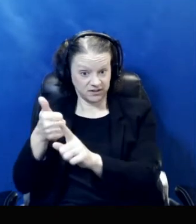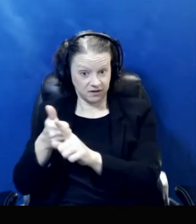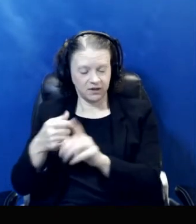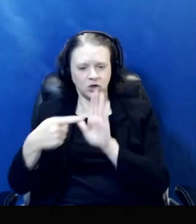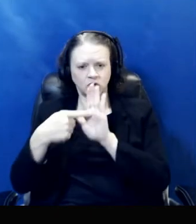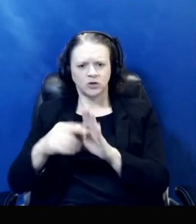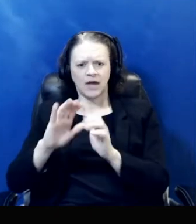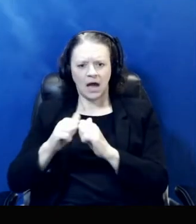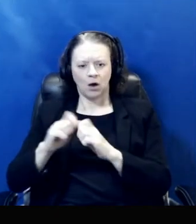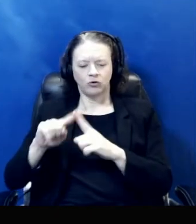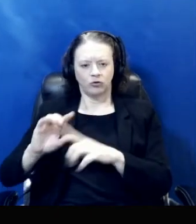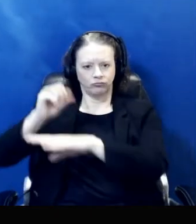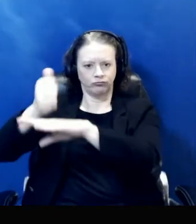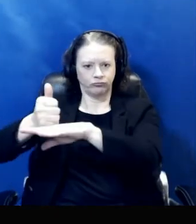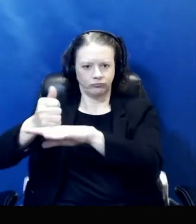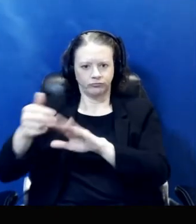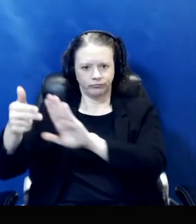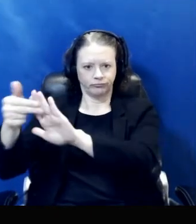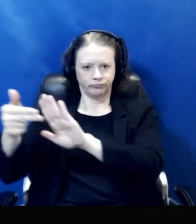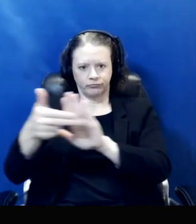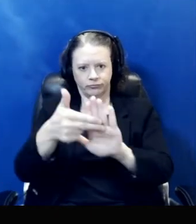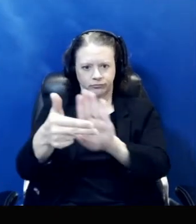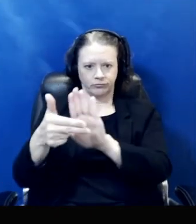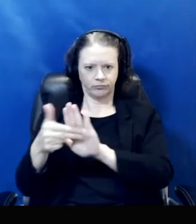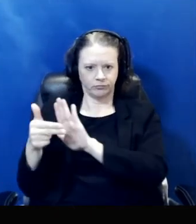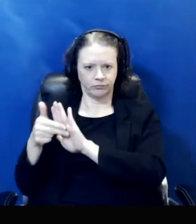to developers as they go through their accessibility journey.